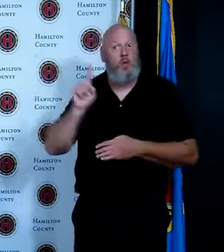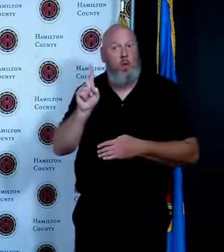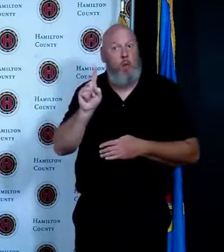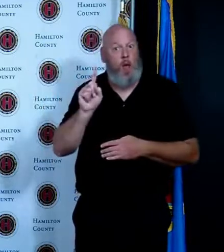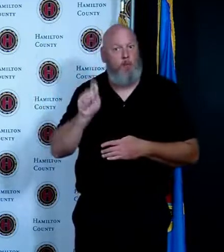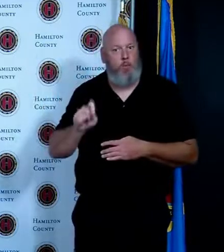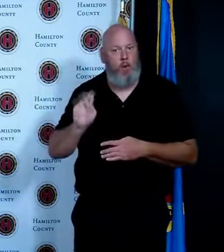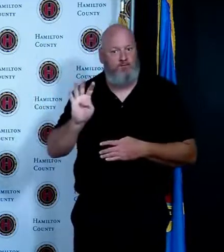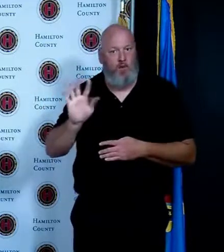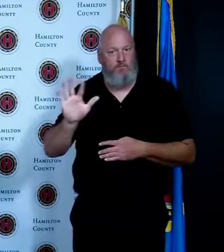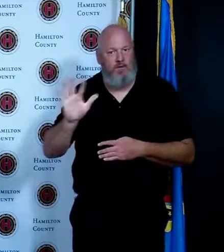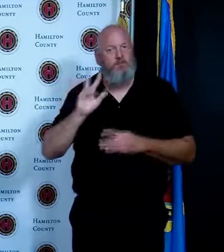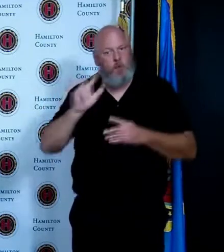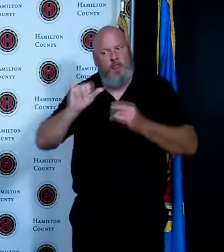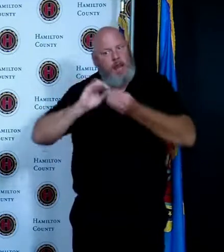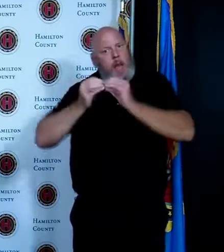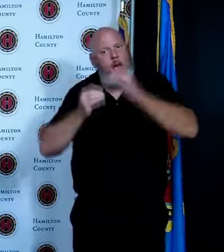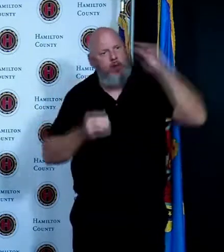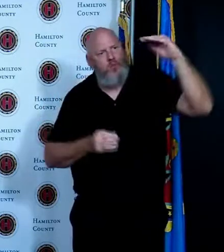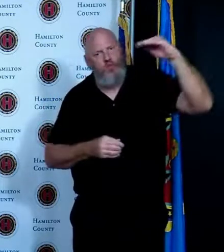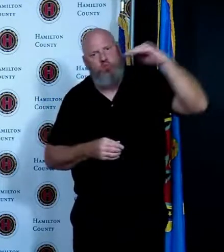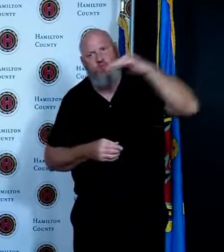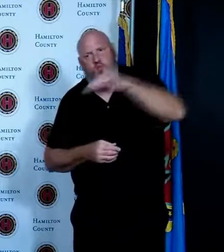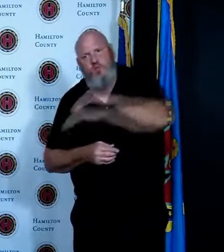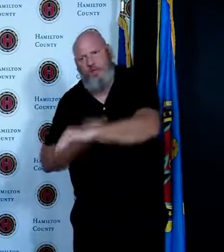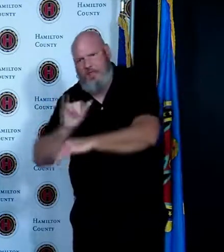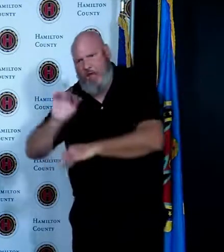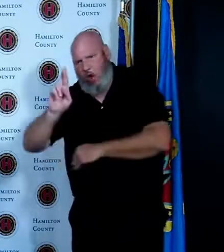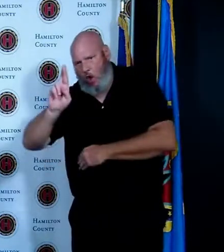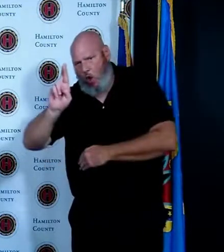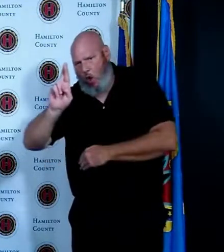one value that we are watching closely and that is definitely a positive value